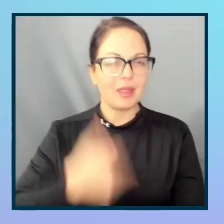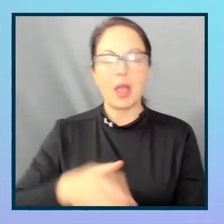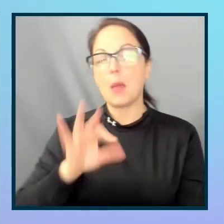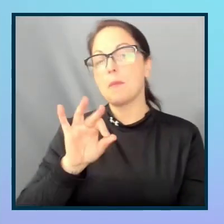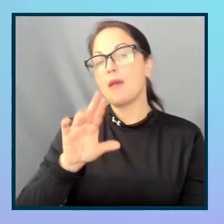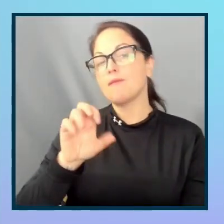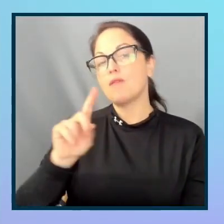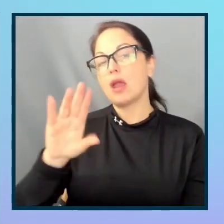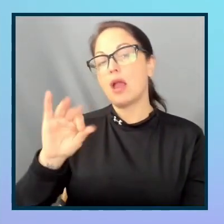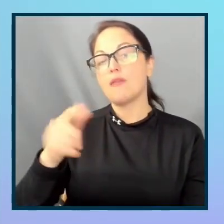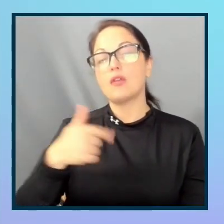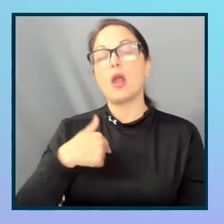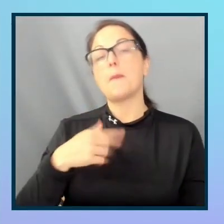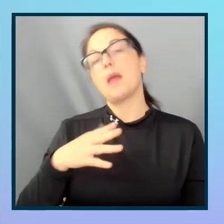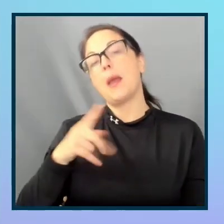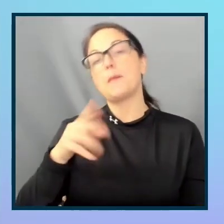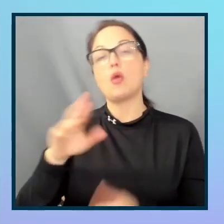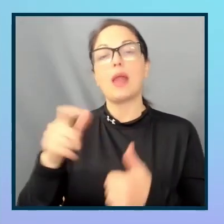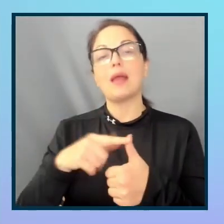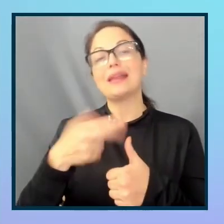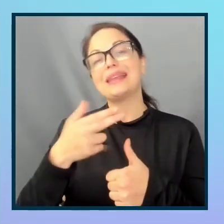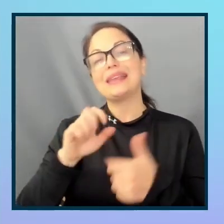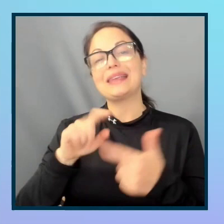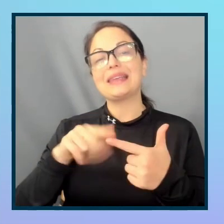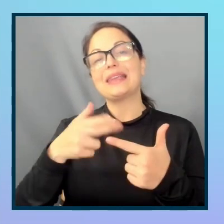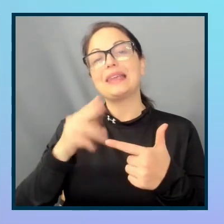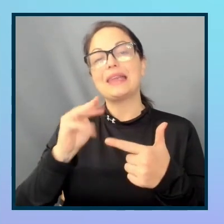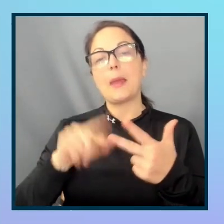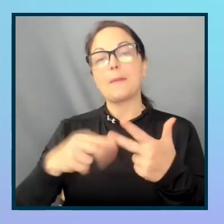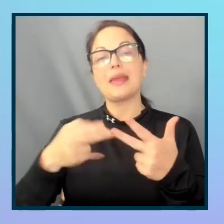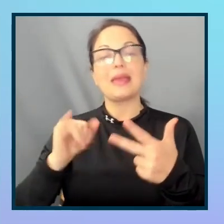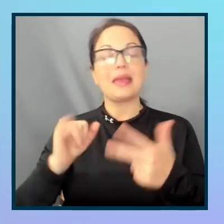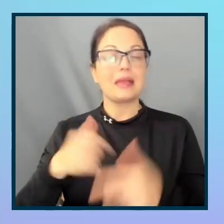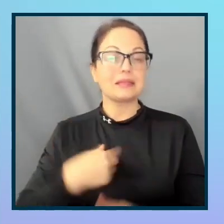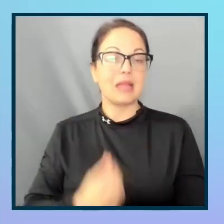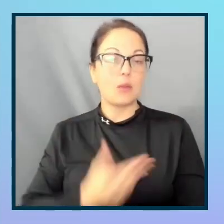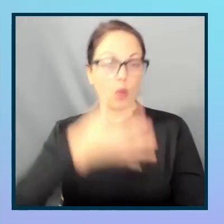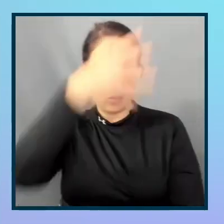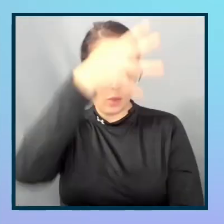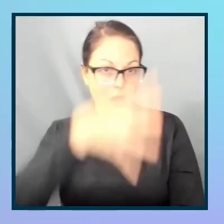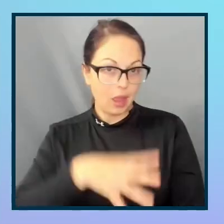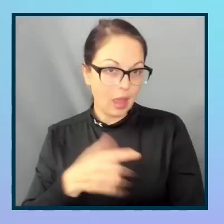My pronouns are he, him, and his. I'm a white male. I like to think I have just slightly gray hair.